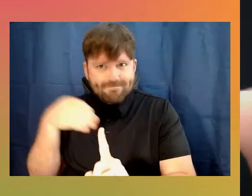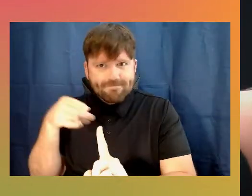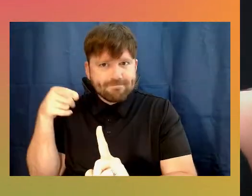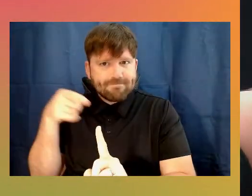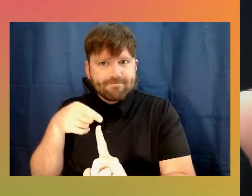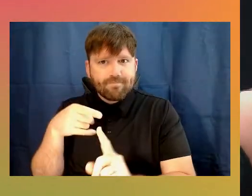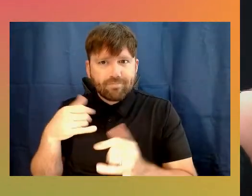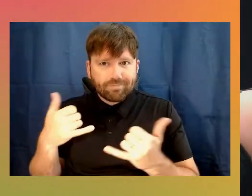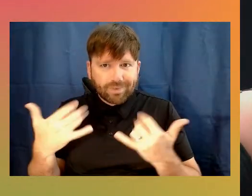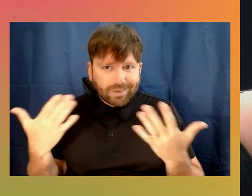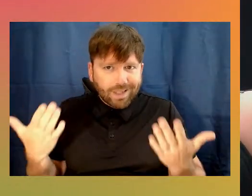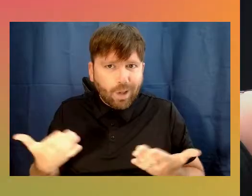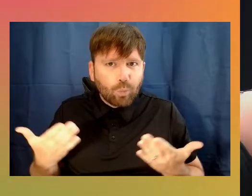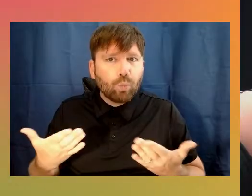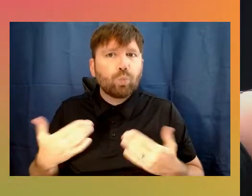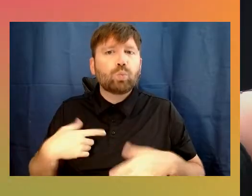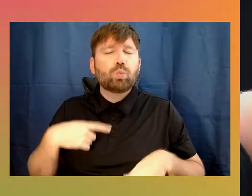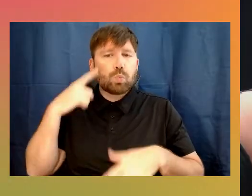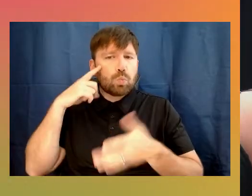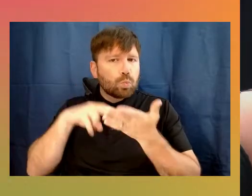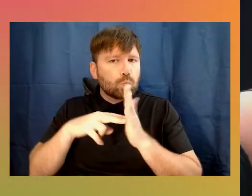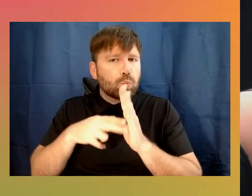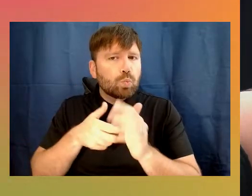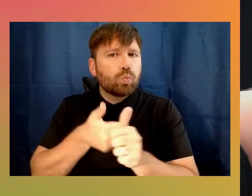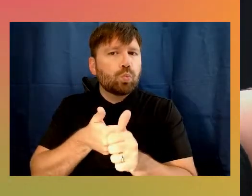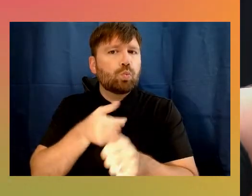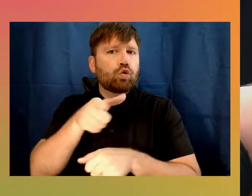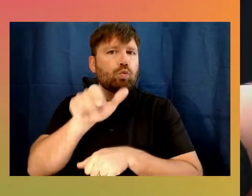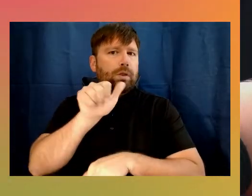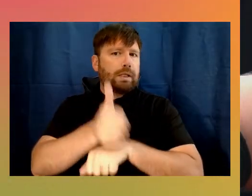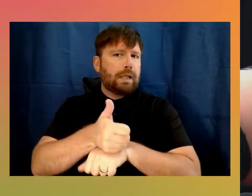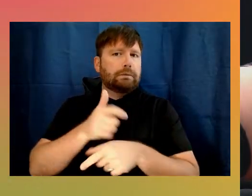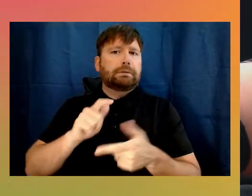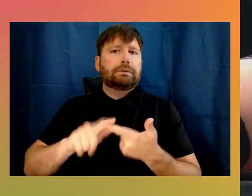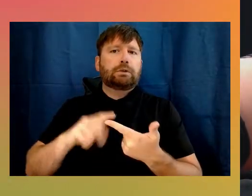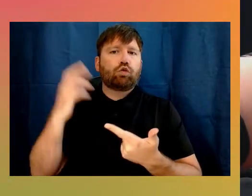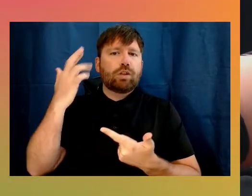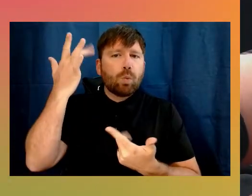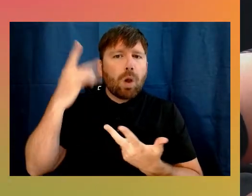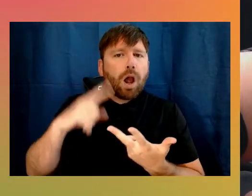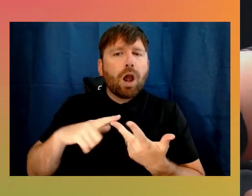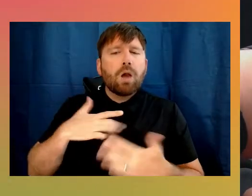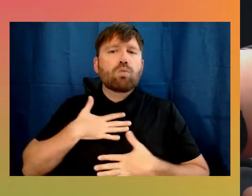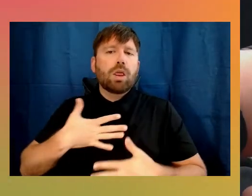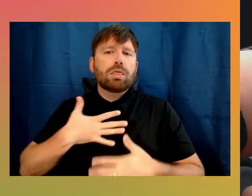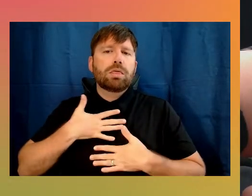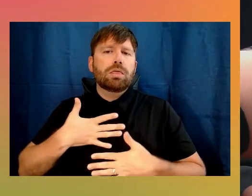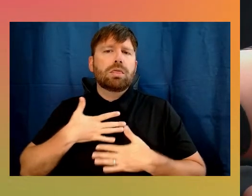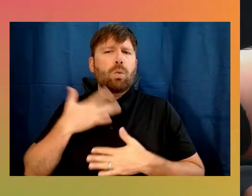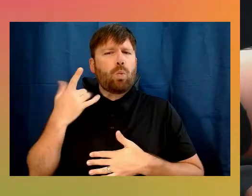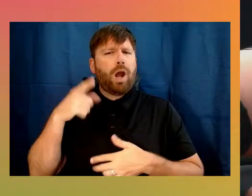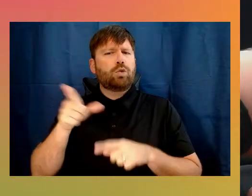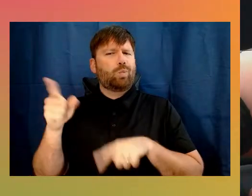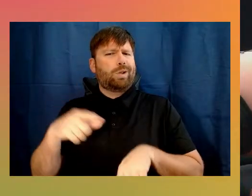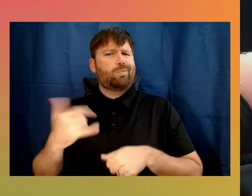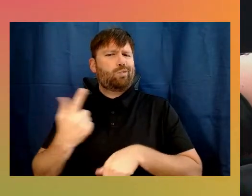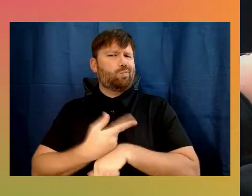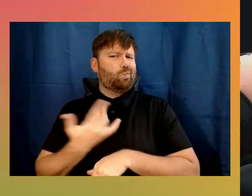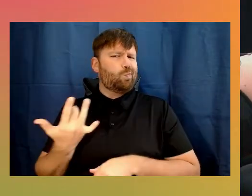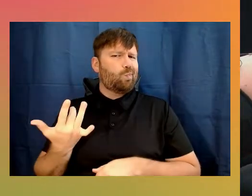BUT CAN YOU BRING IT BACK TO THE HERE AND NOW, BACK TO YOUR BREATH, BACK TO THAT INTENTION